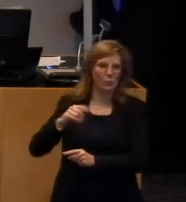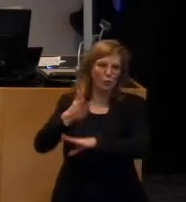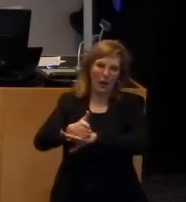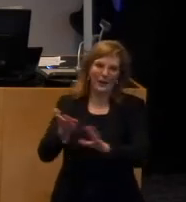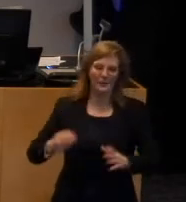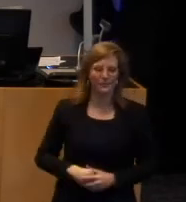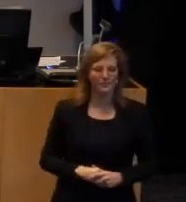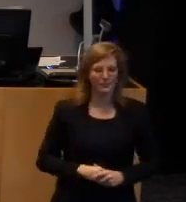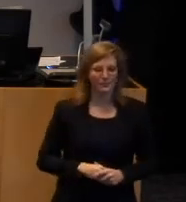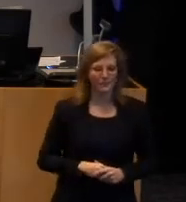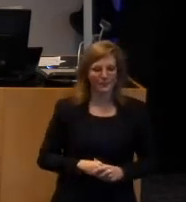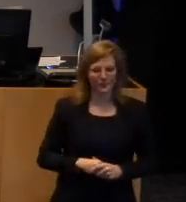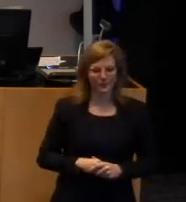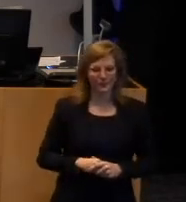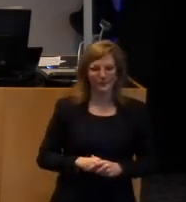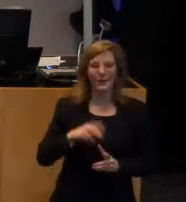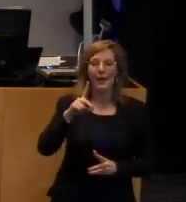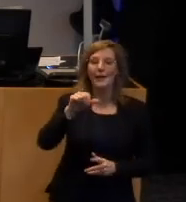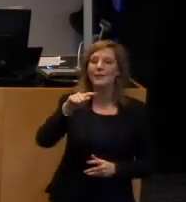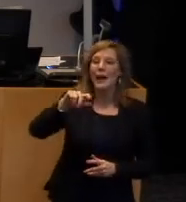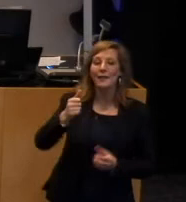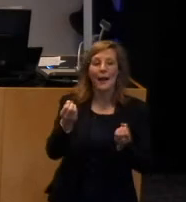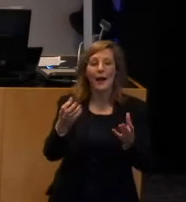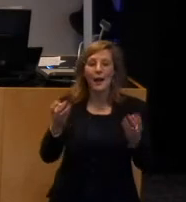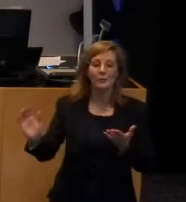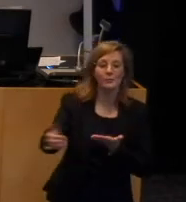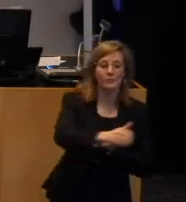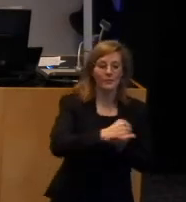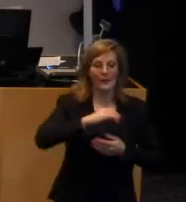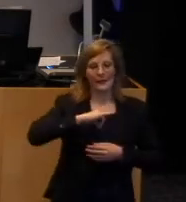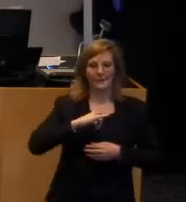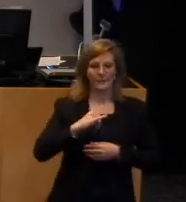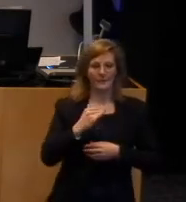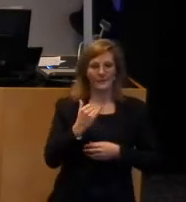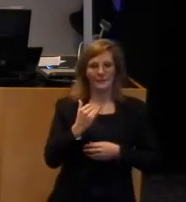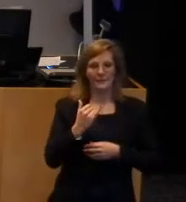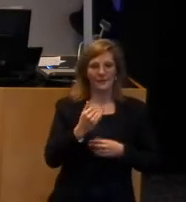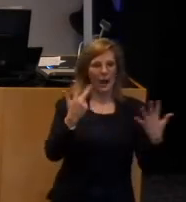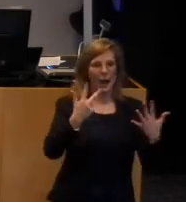So the data collection sessions resulted in four data sets for each of the eight interpreters.